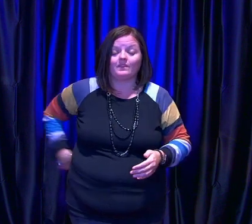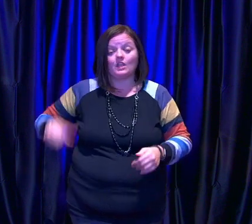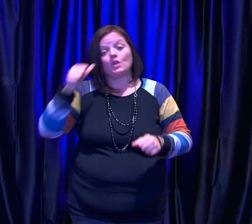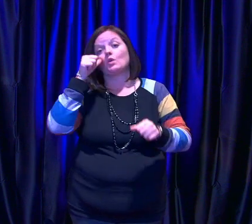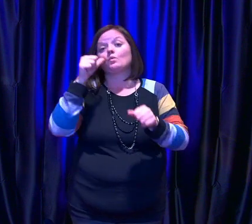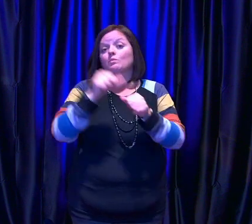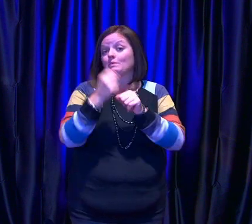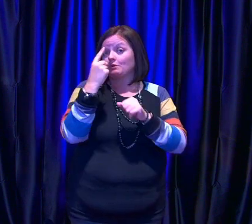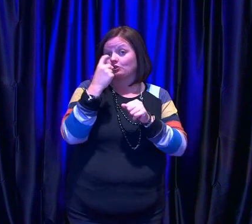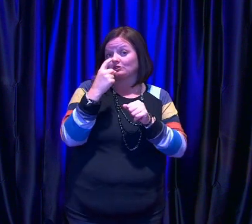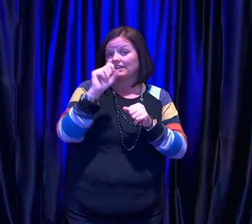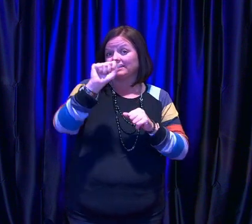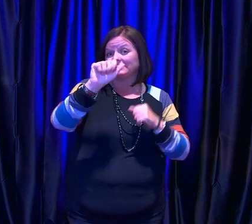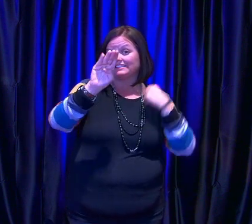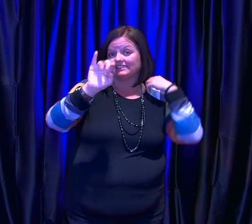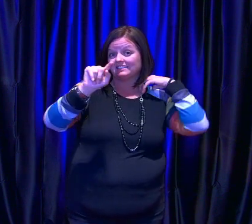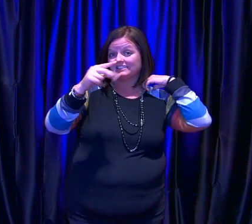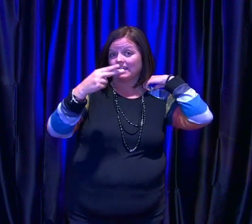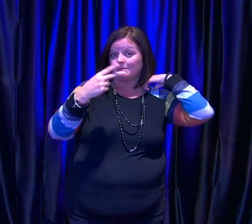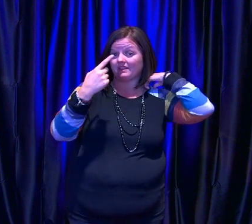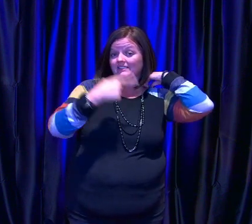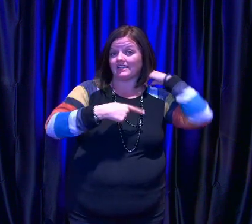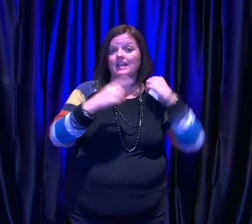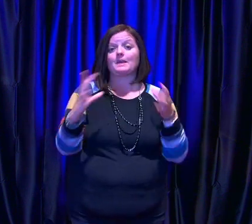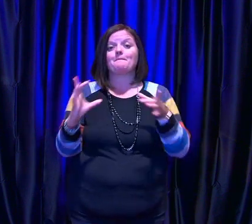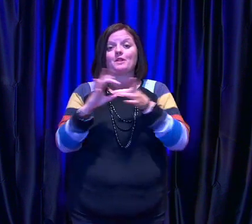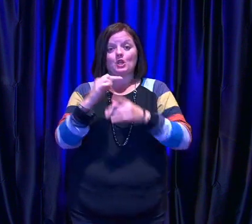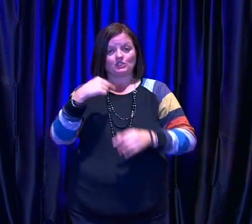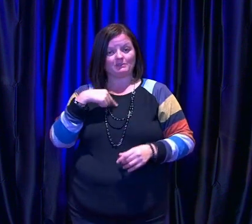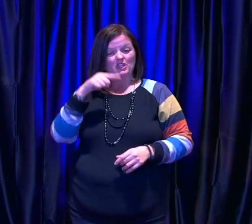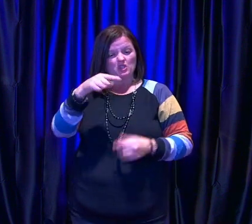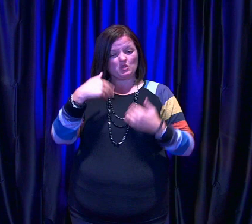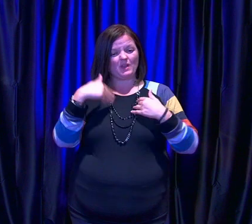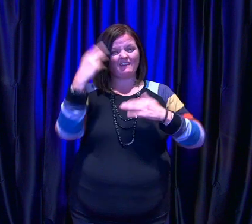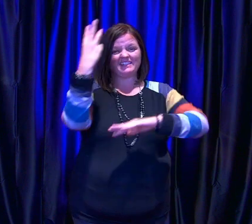sabbath day belongs to me you have six days when you can do your